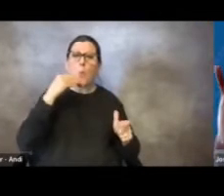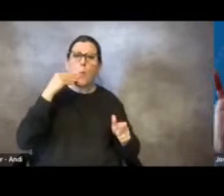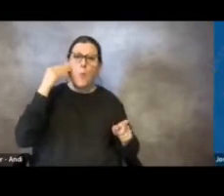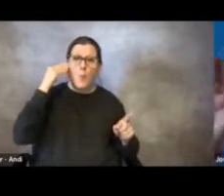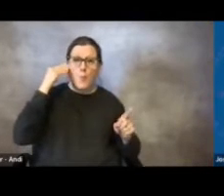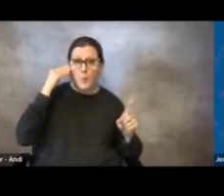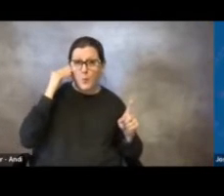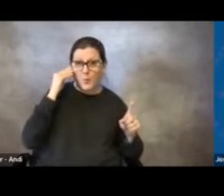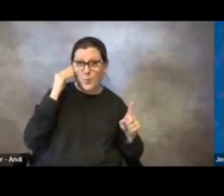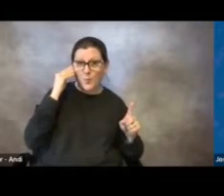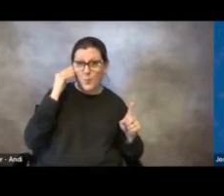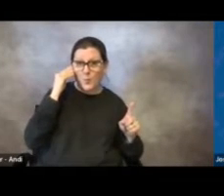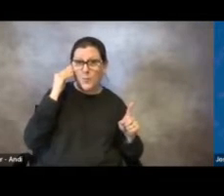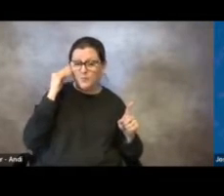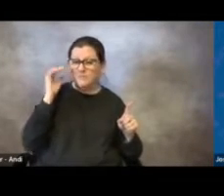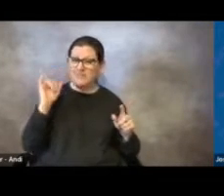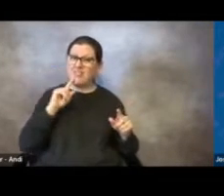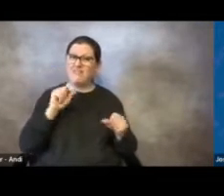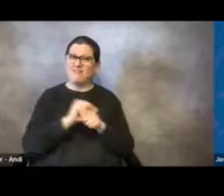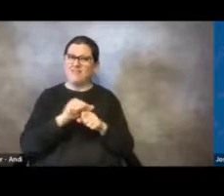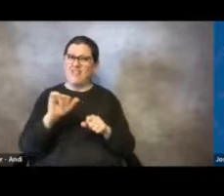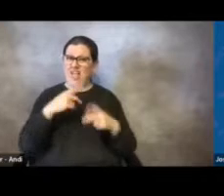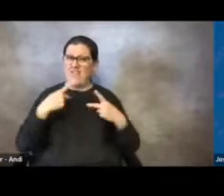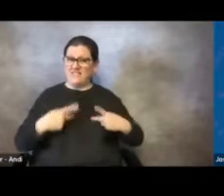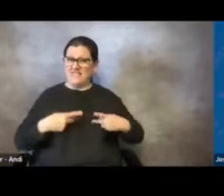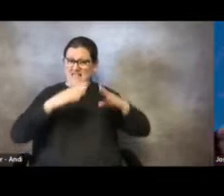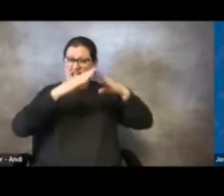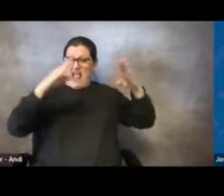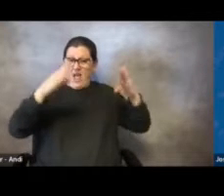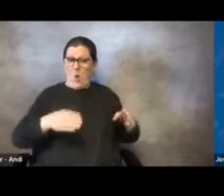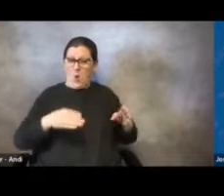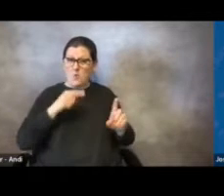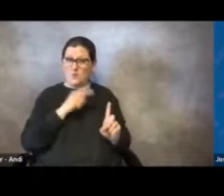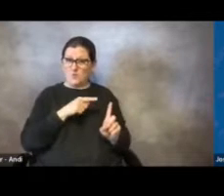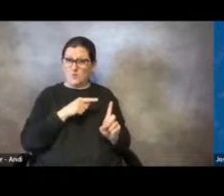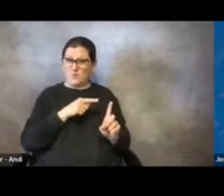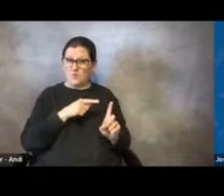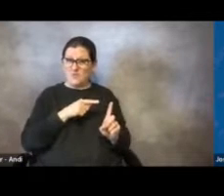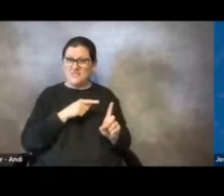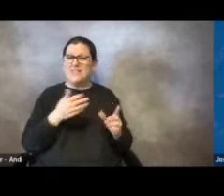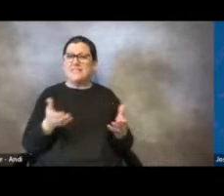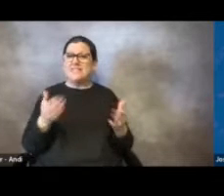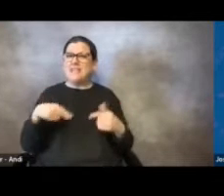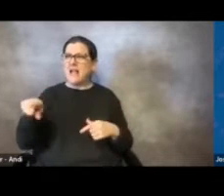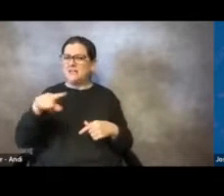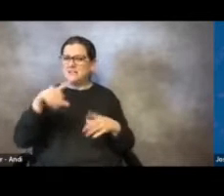physical house. Okay. And then next, I'd like for the group to try to imagine that different